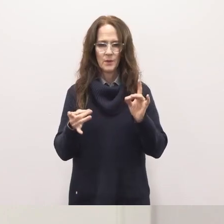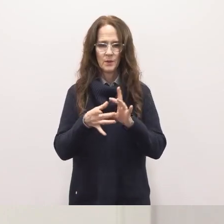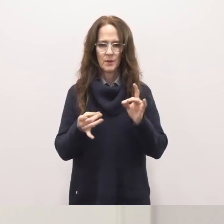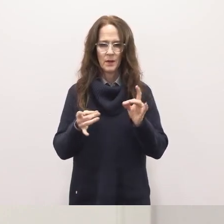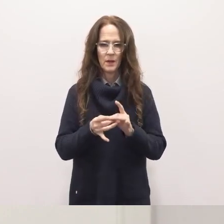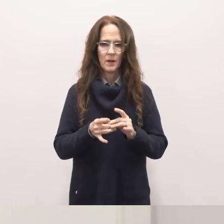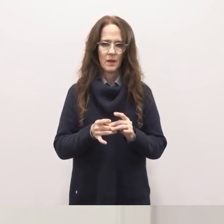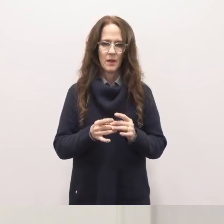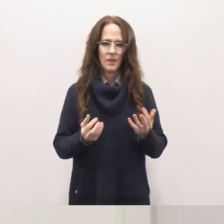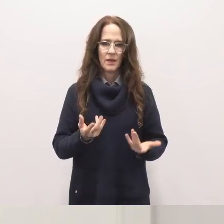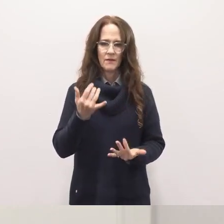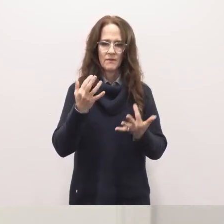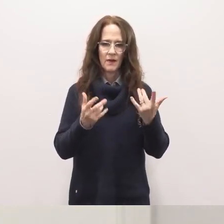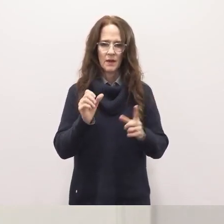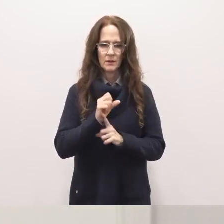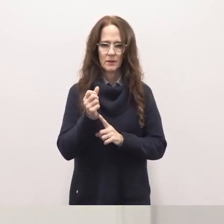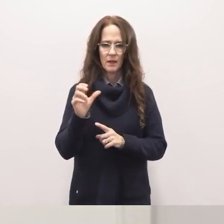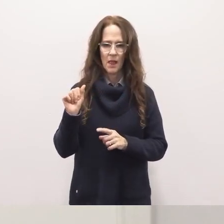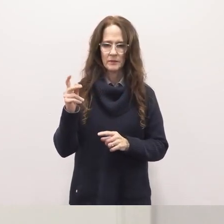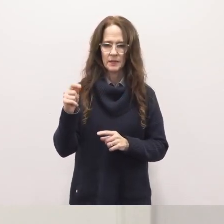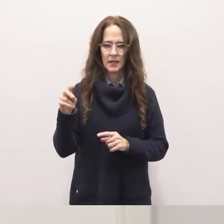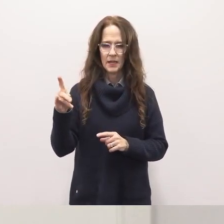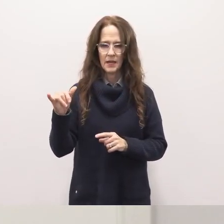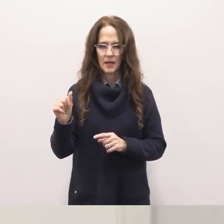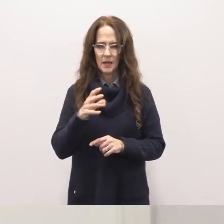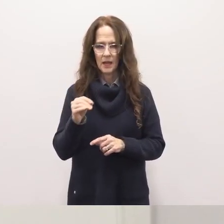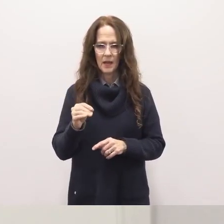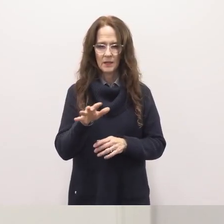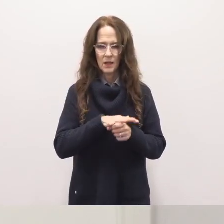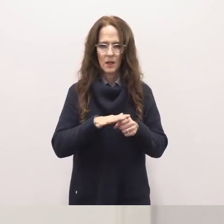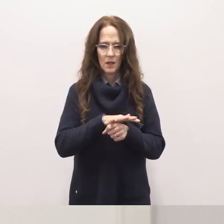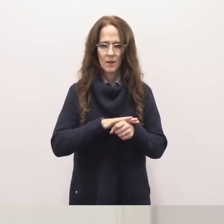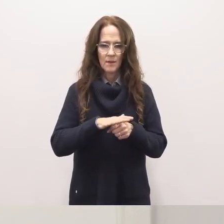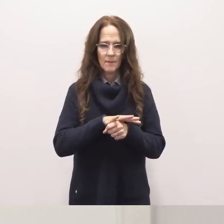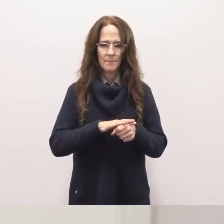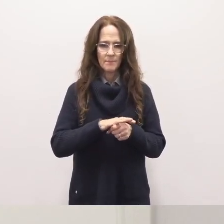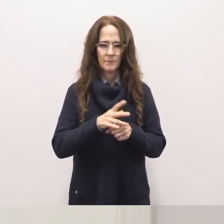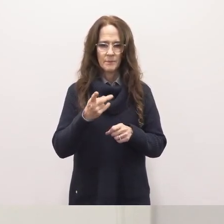of the fires in Altadena and in our local Pacific Palisades.